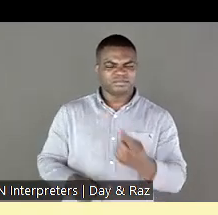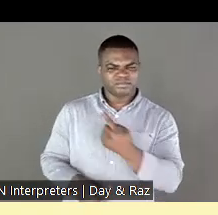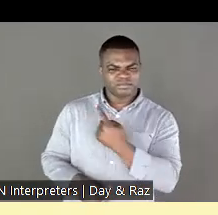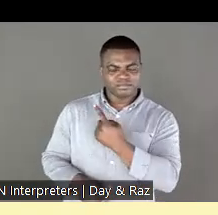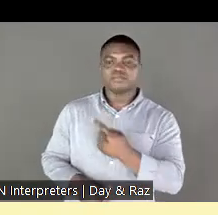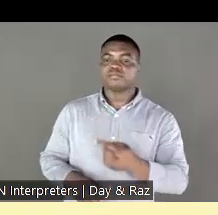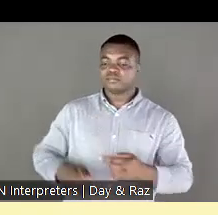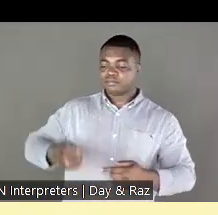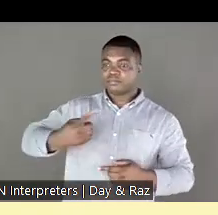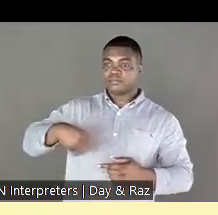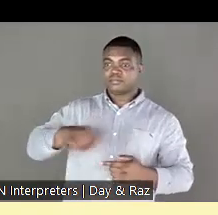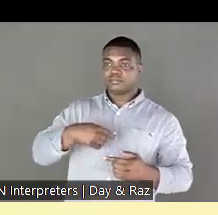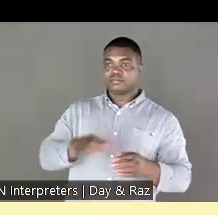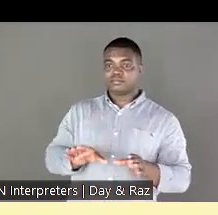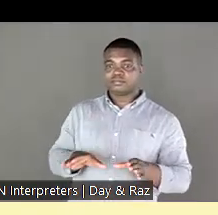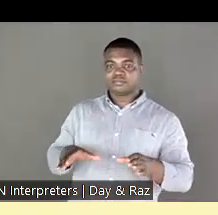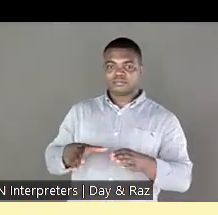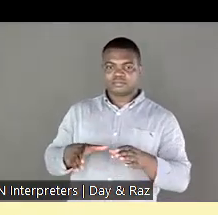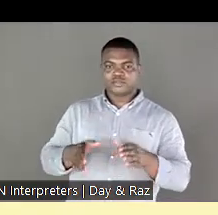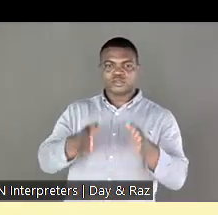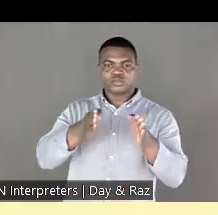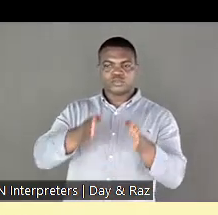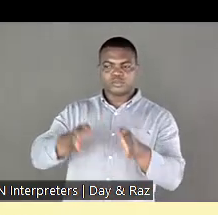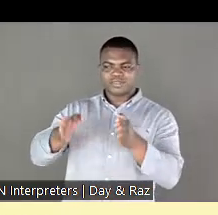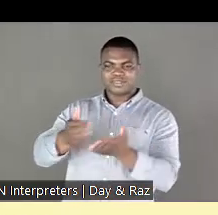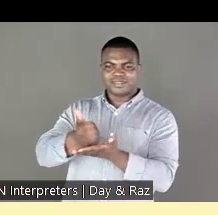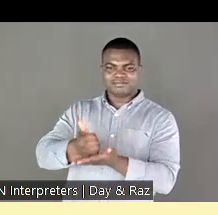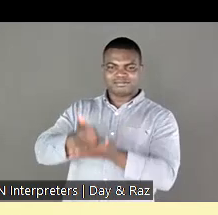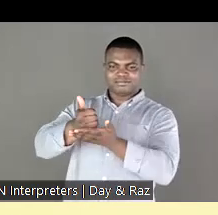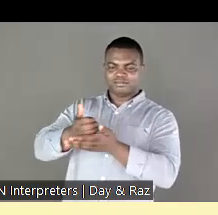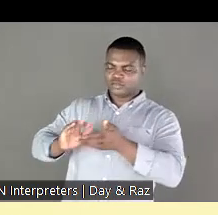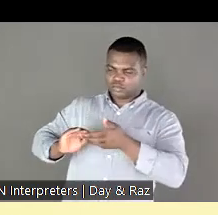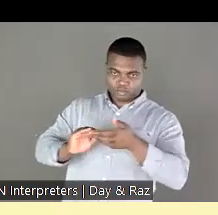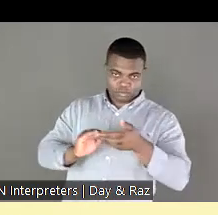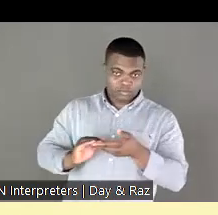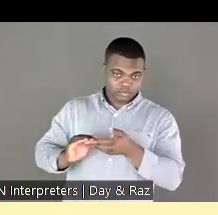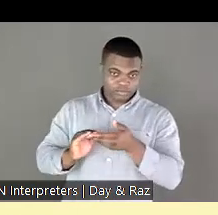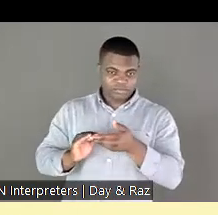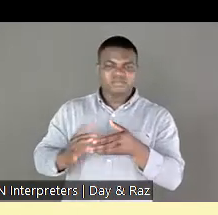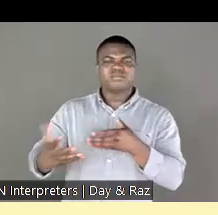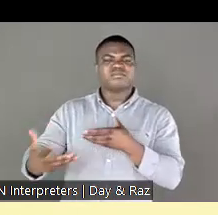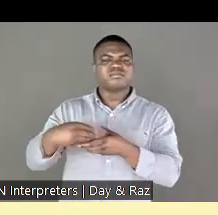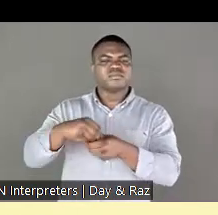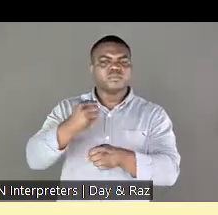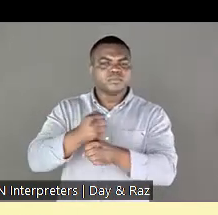preparedness and response. Today I'm here with Psy D. Siddiq is the member of working group of